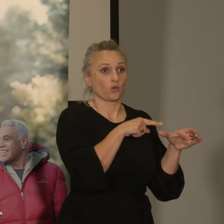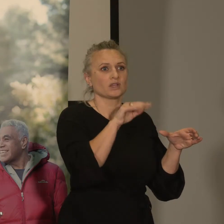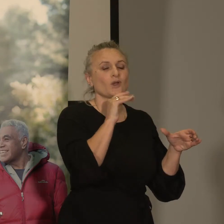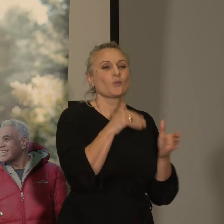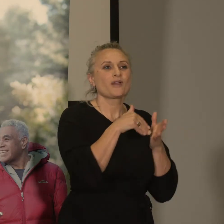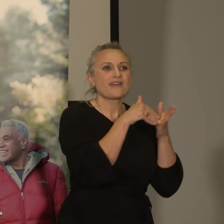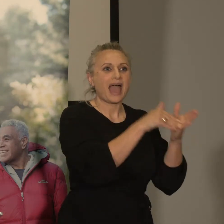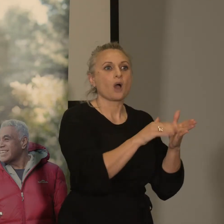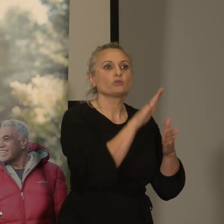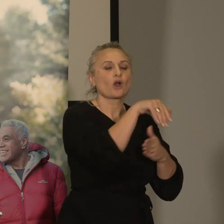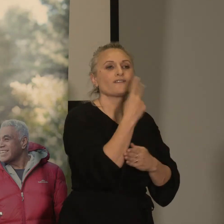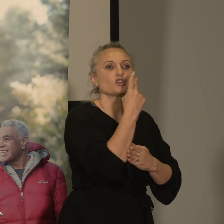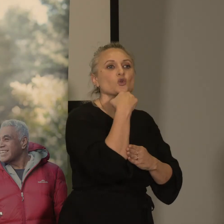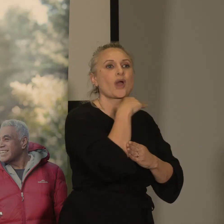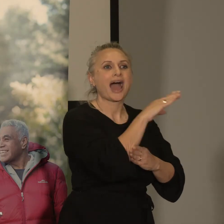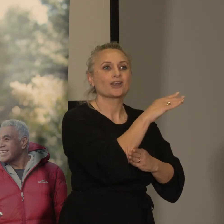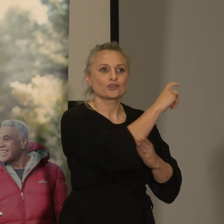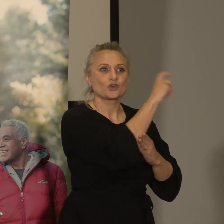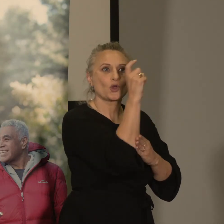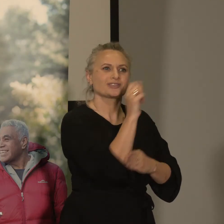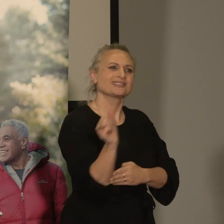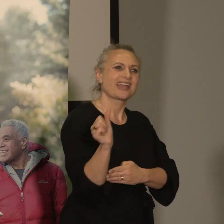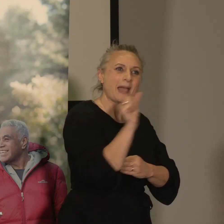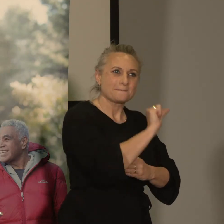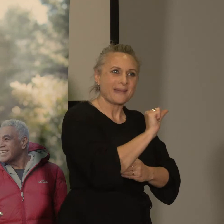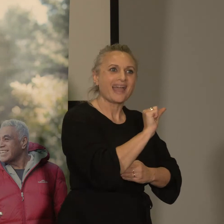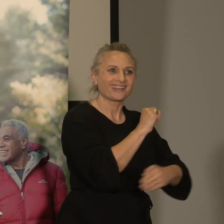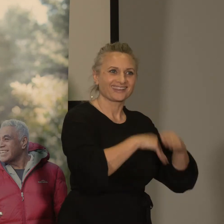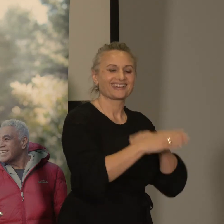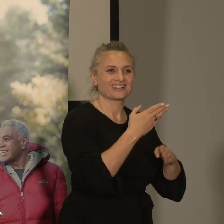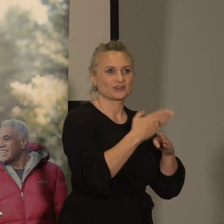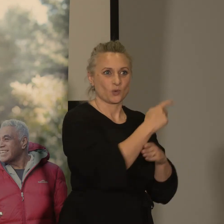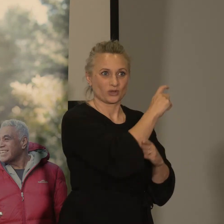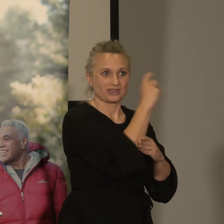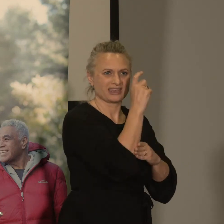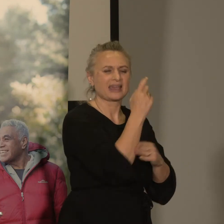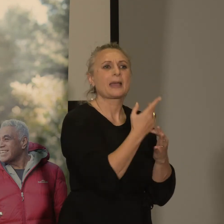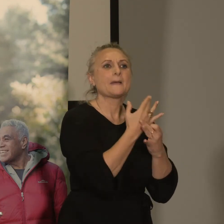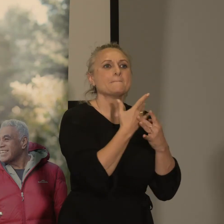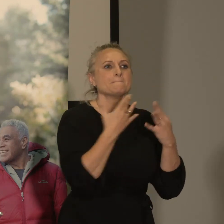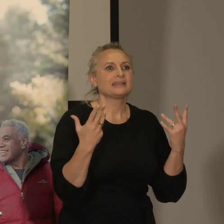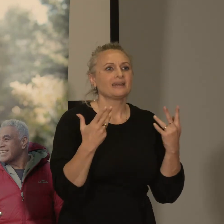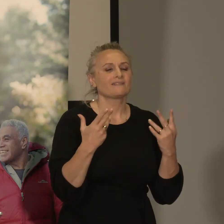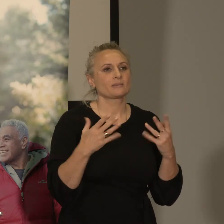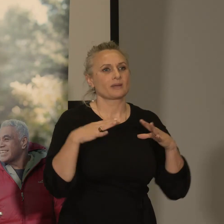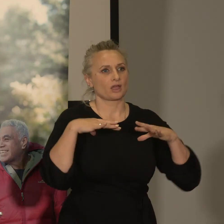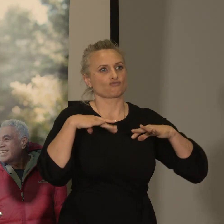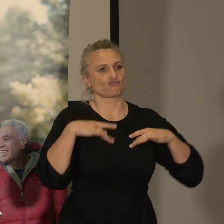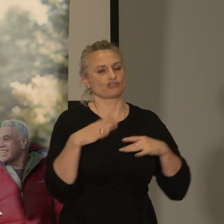nurses across Aotearoa get back into the health workforce, many of them in